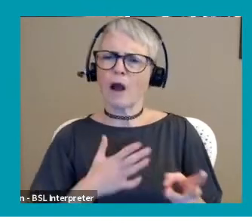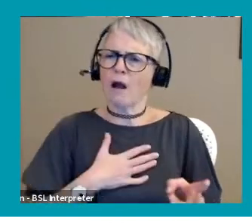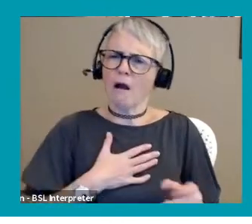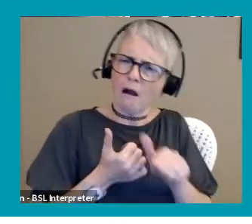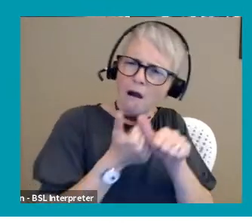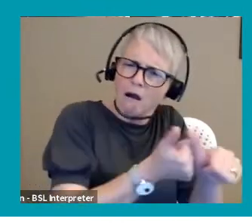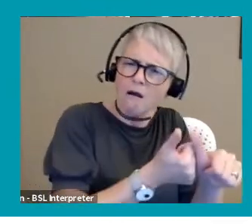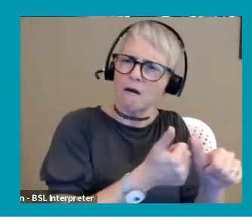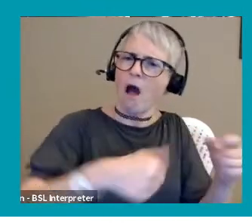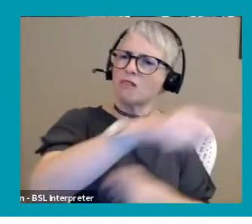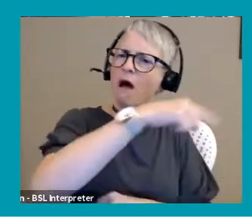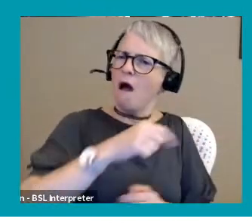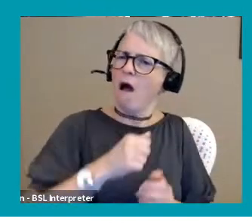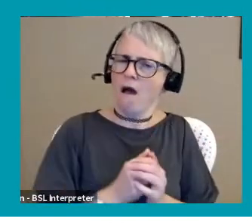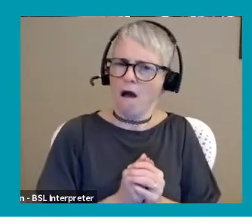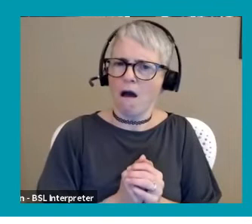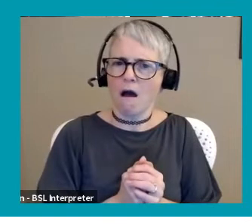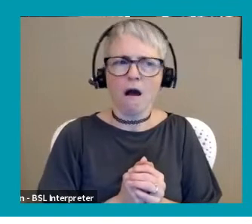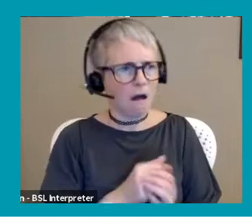Doing something that betters people's livings.